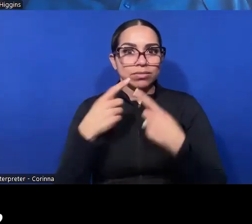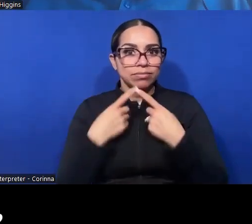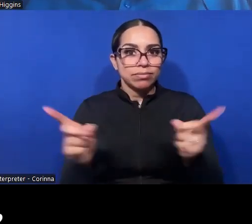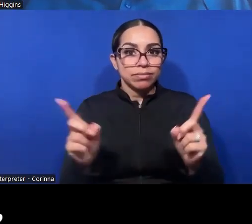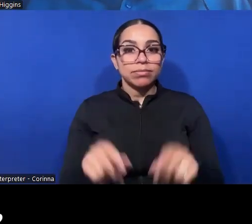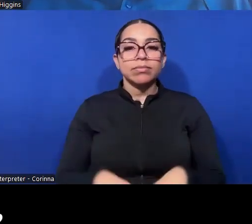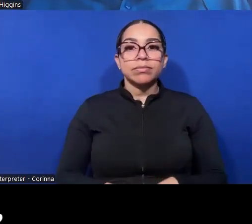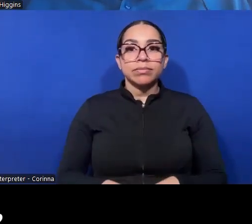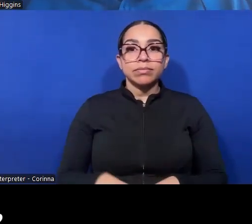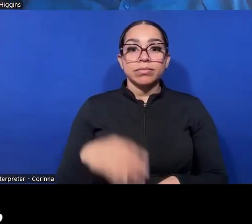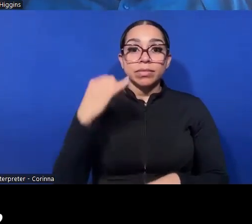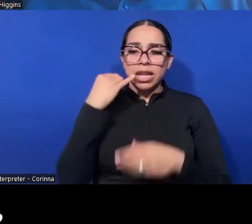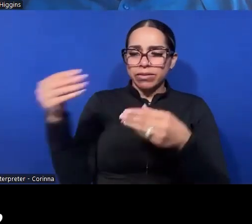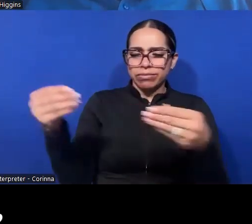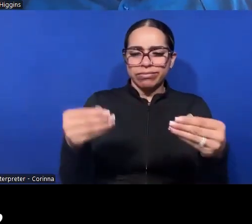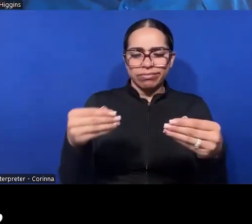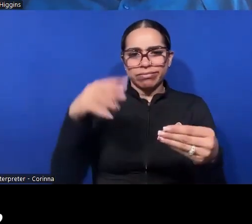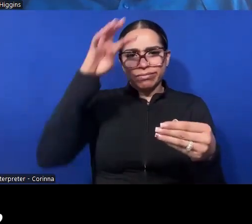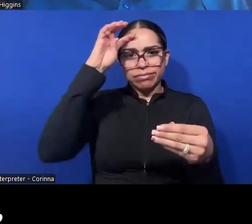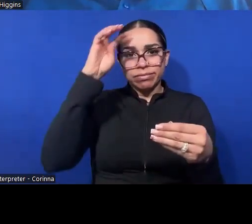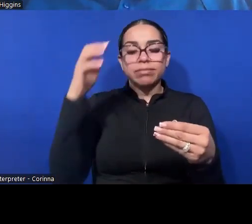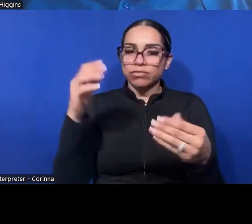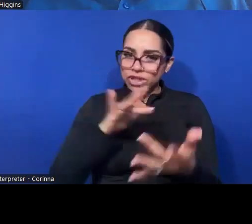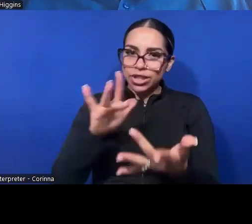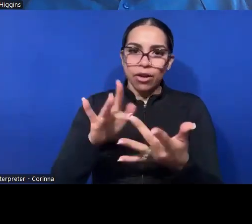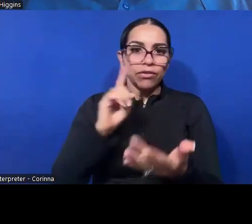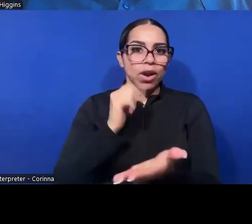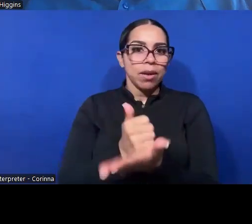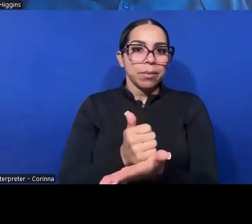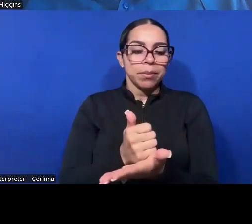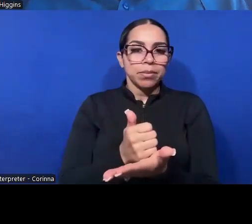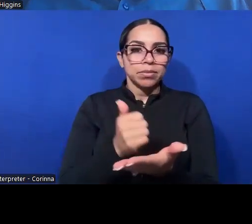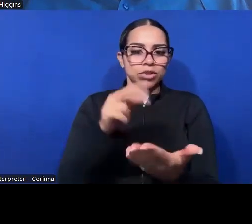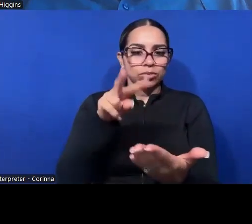if you have any questions, make sure you reach out for help, to understand what those notices mean for your benefits.